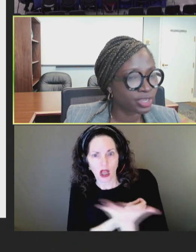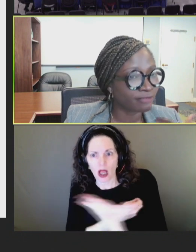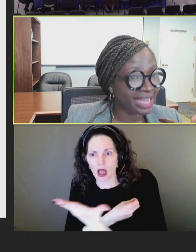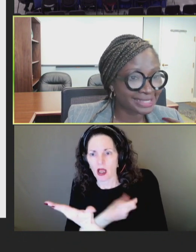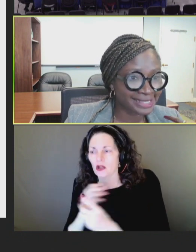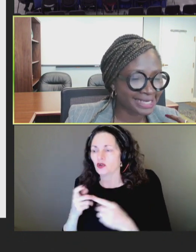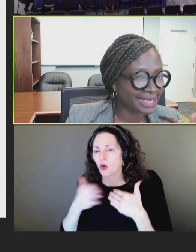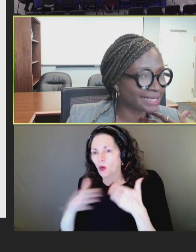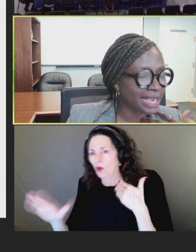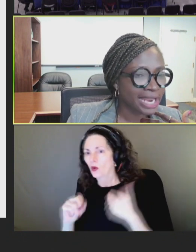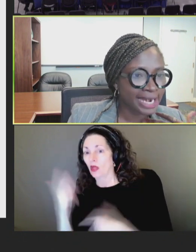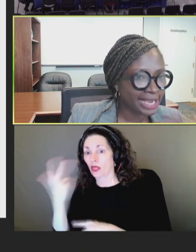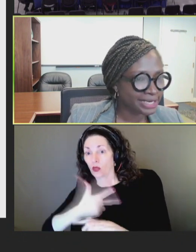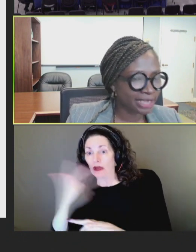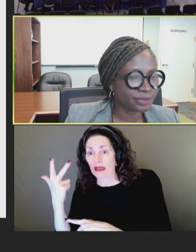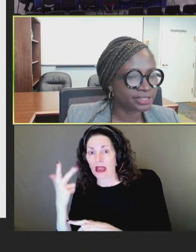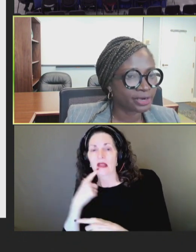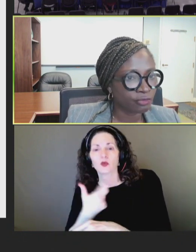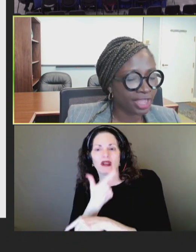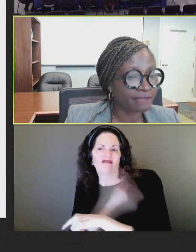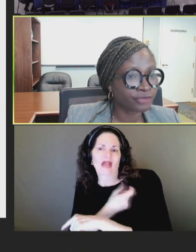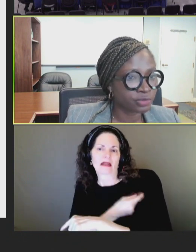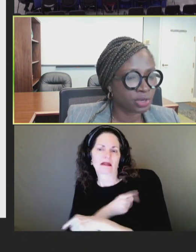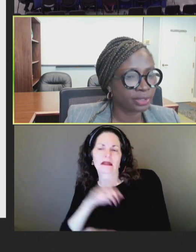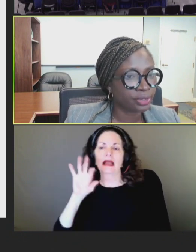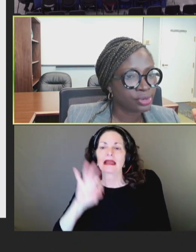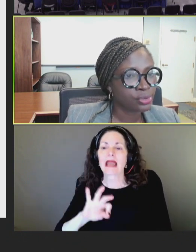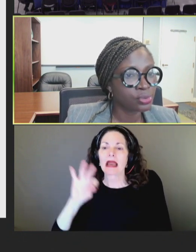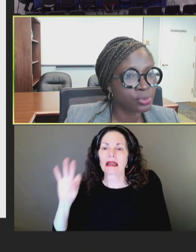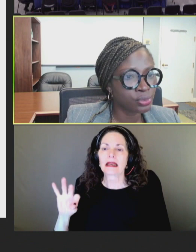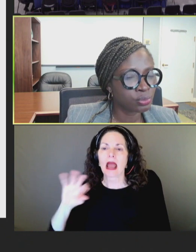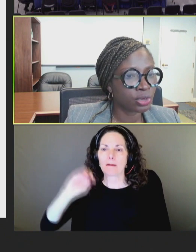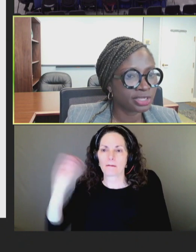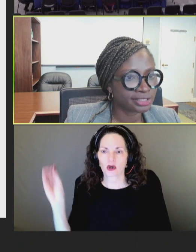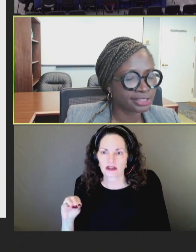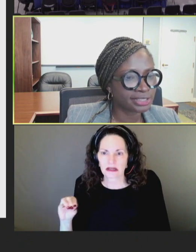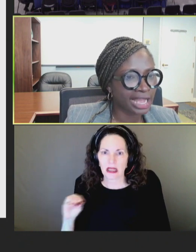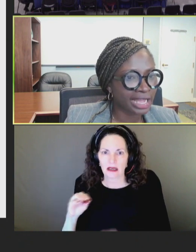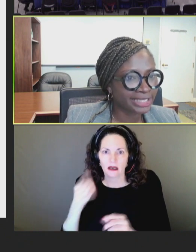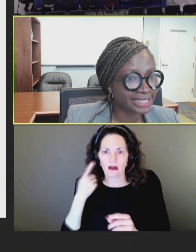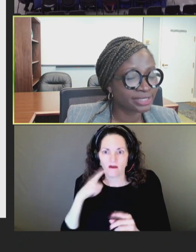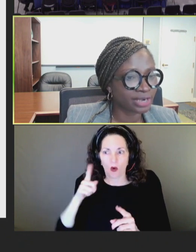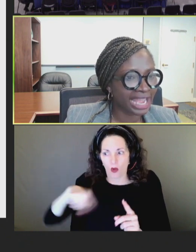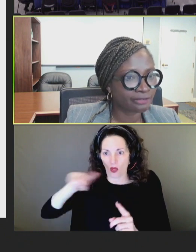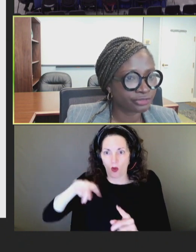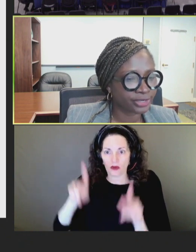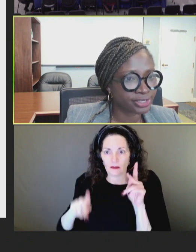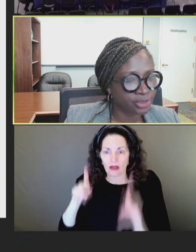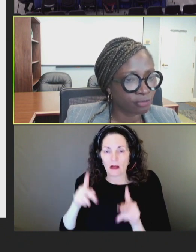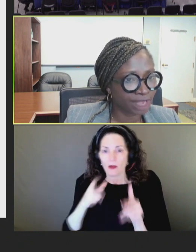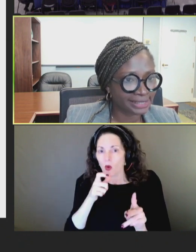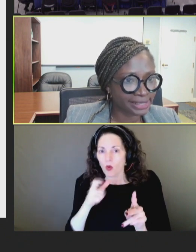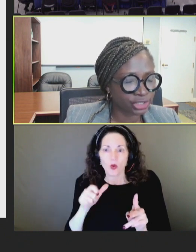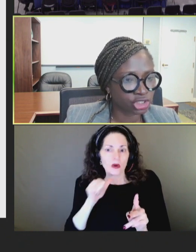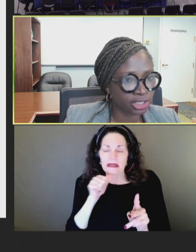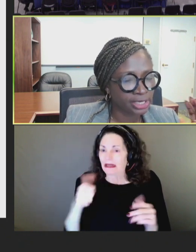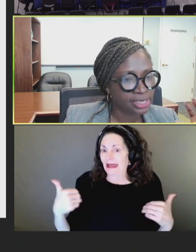we vaccinated 99 percent of everyone who was -- did not have record of vaccination